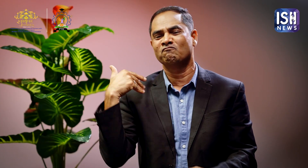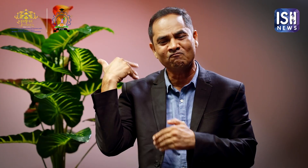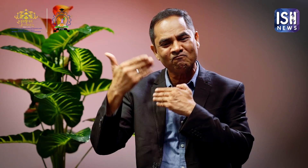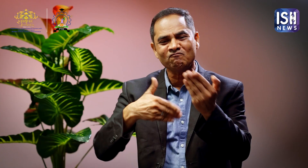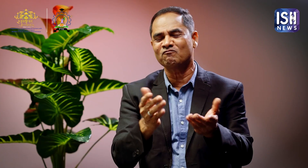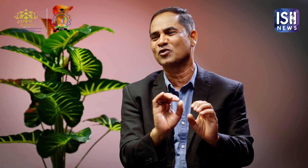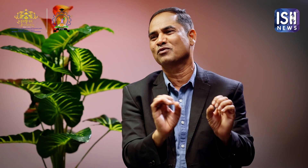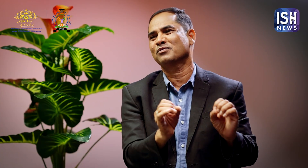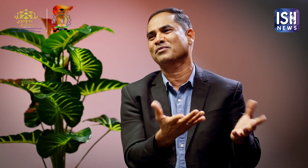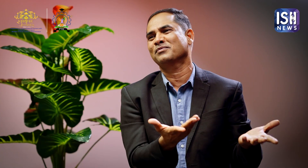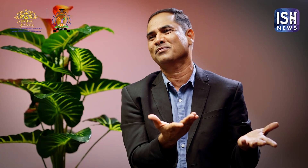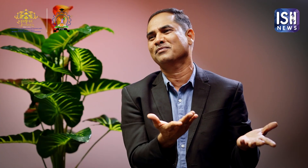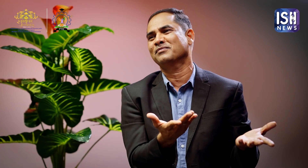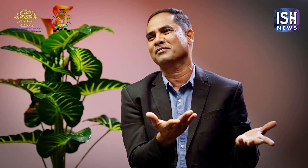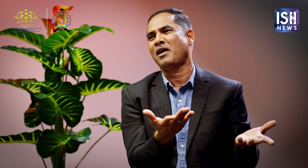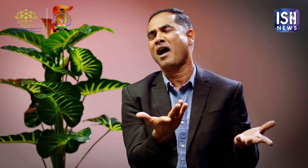Sadly, this hasn’t been the case so far.